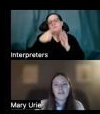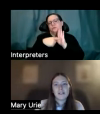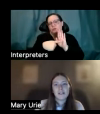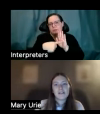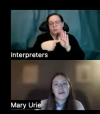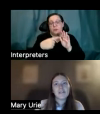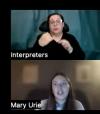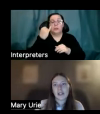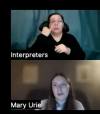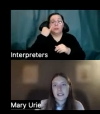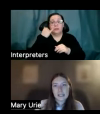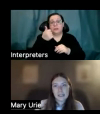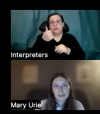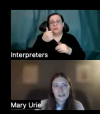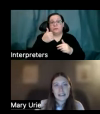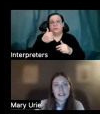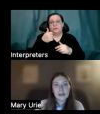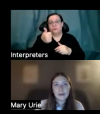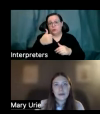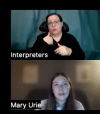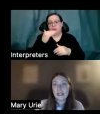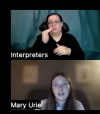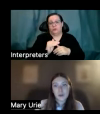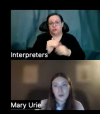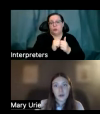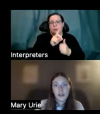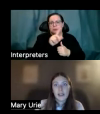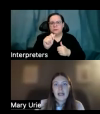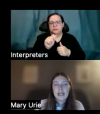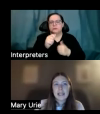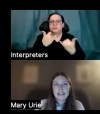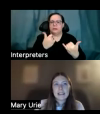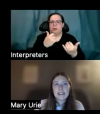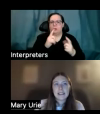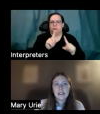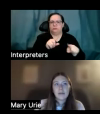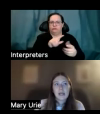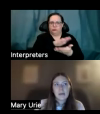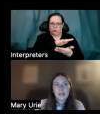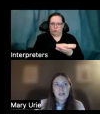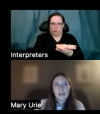you're, if you have a child with a disability, who's in school, and maybe